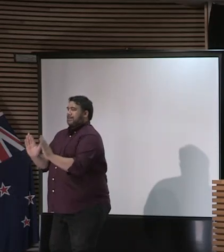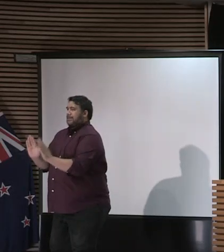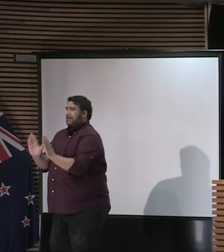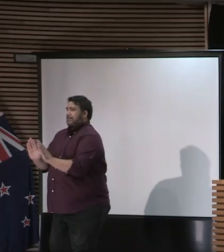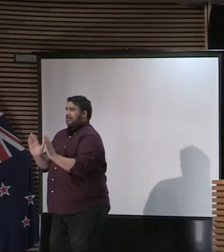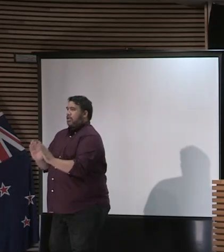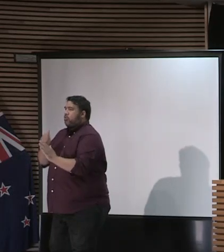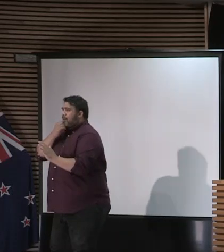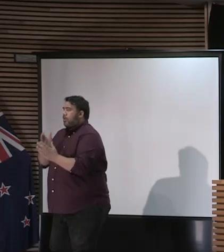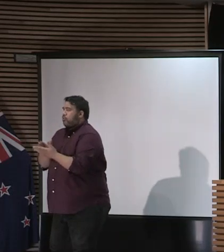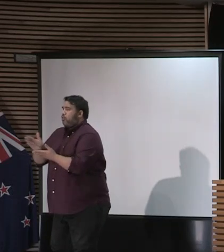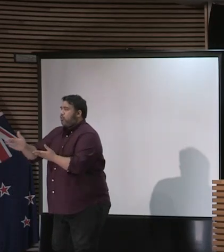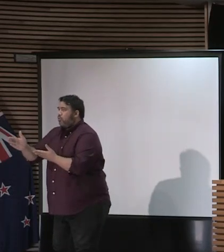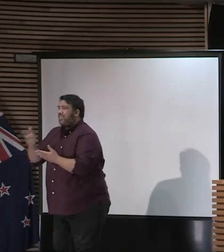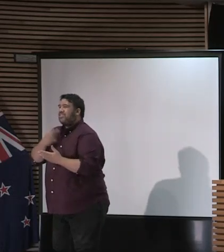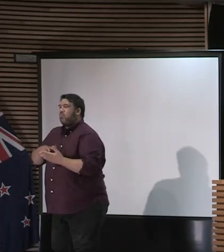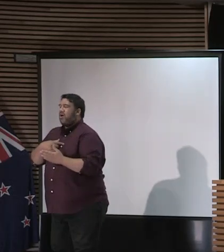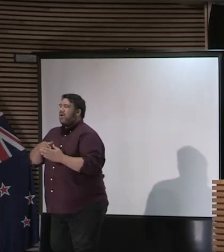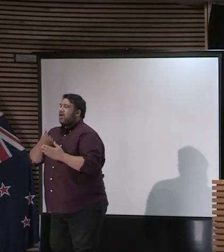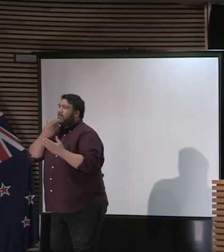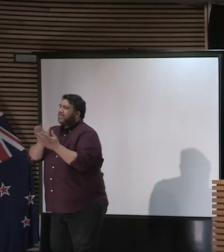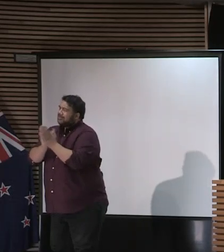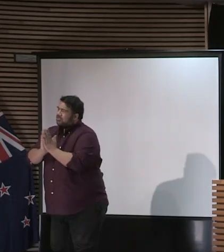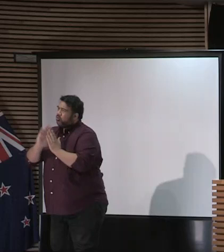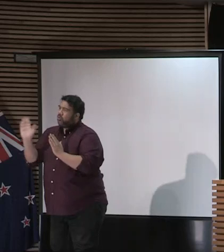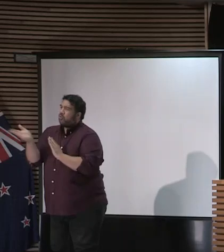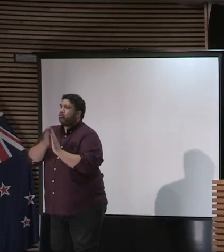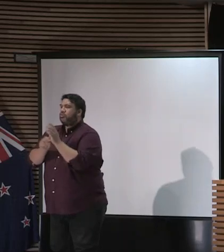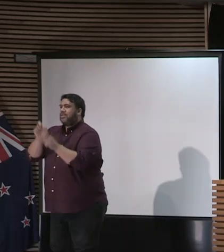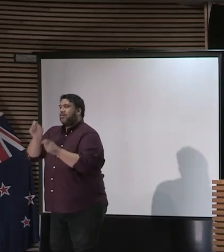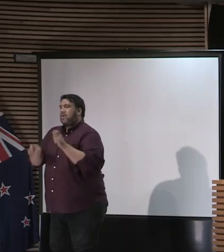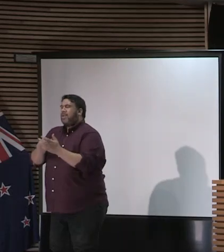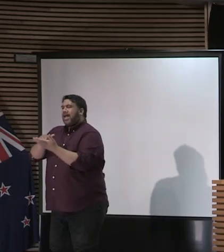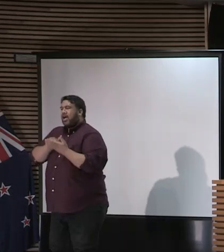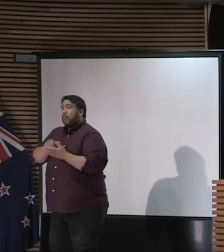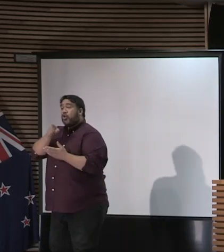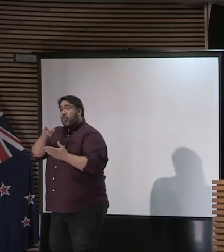will be as we ease those restrictions maintaining that level, but also for that, I